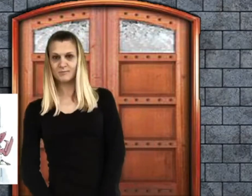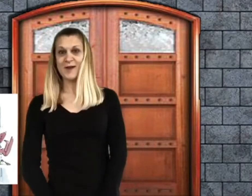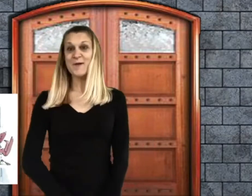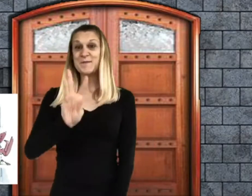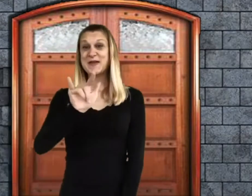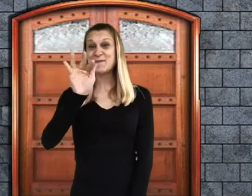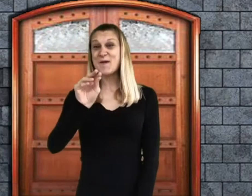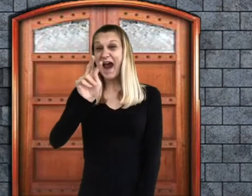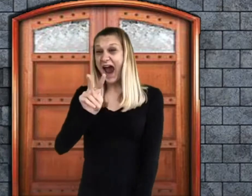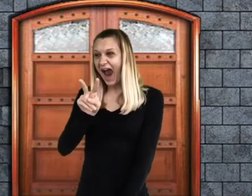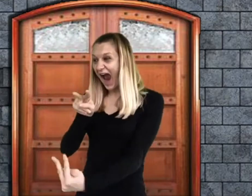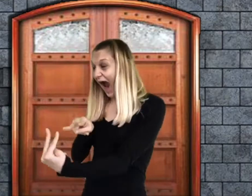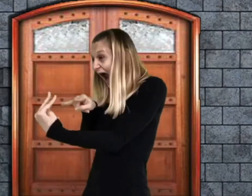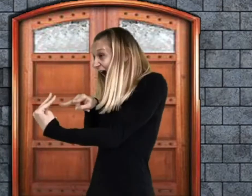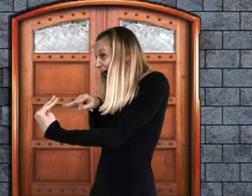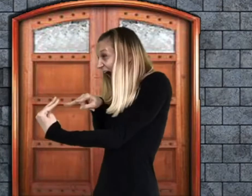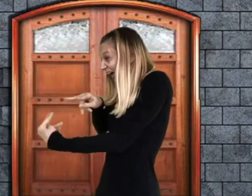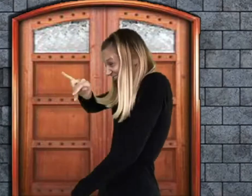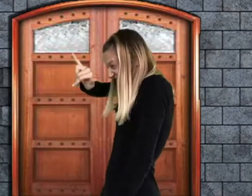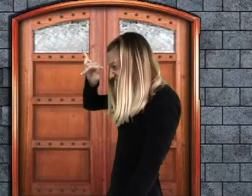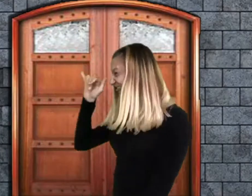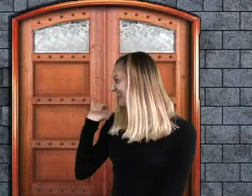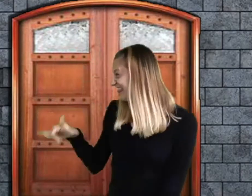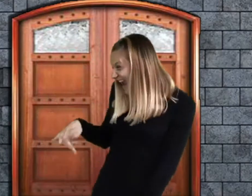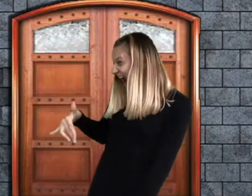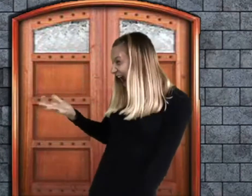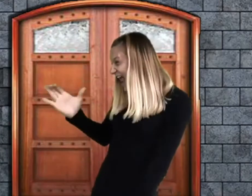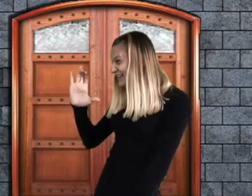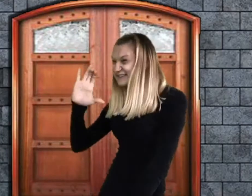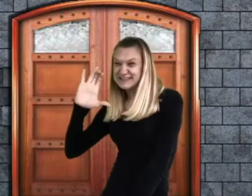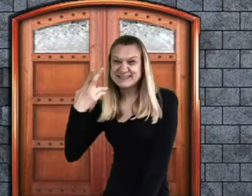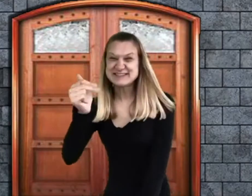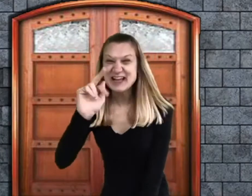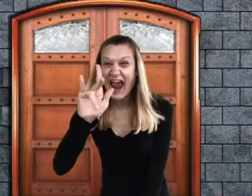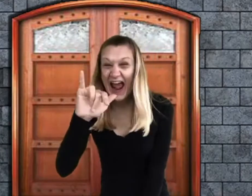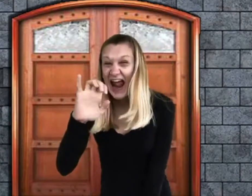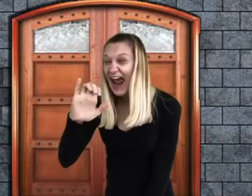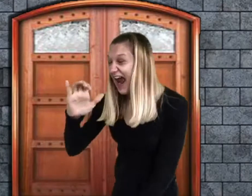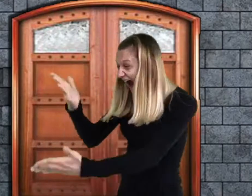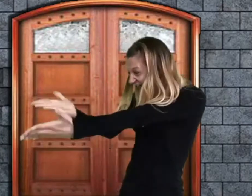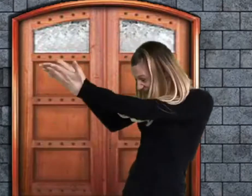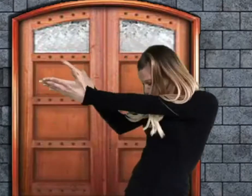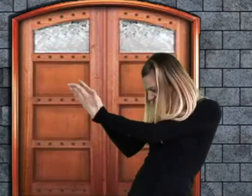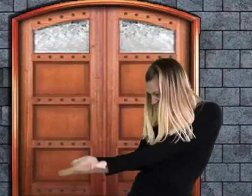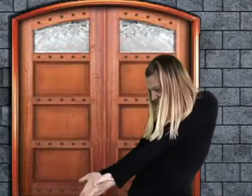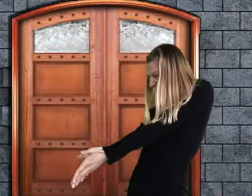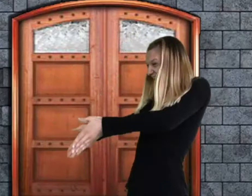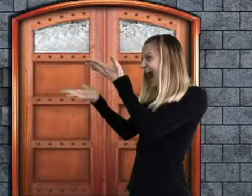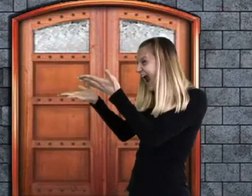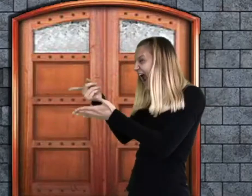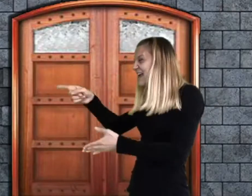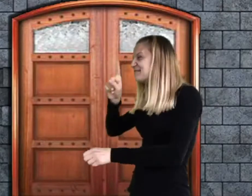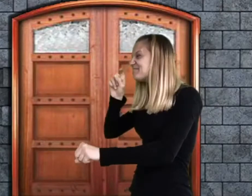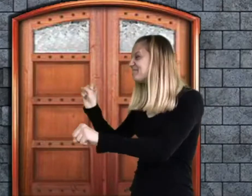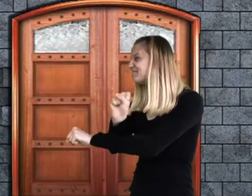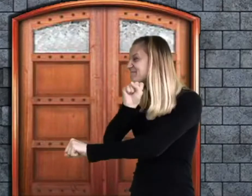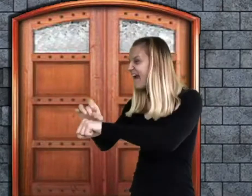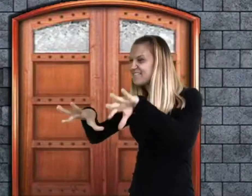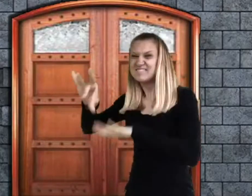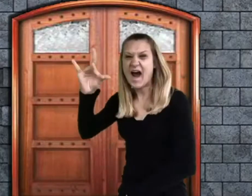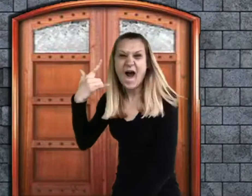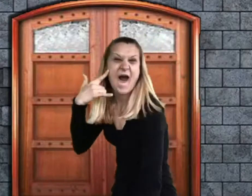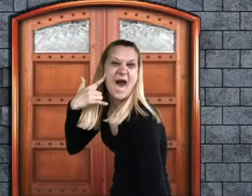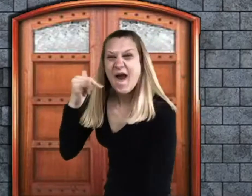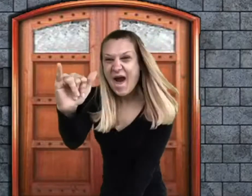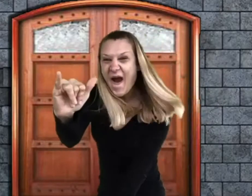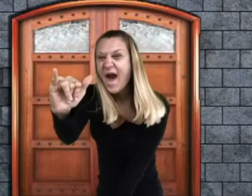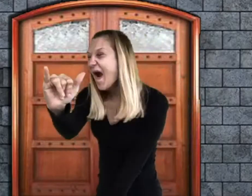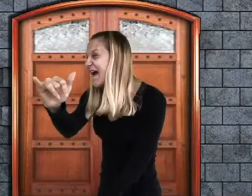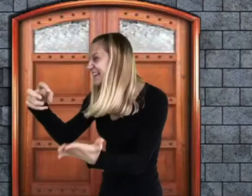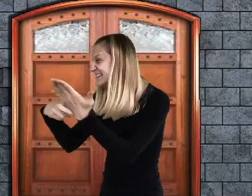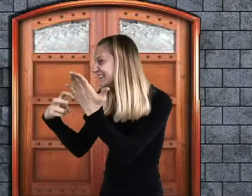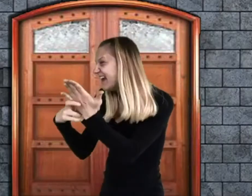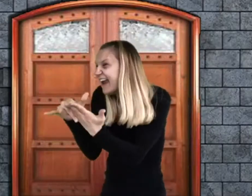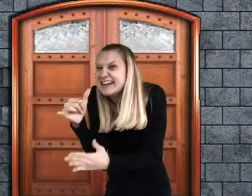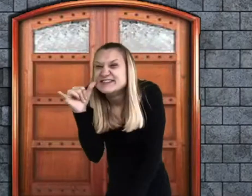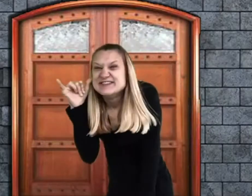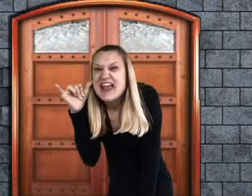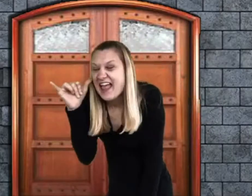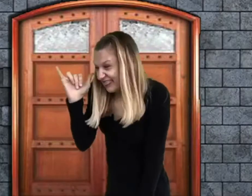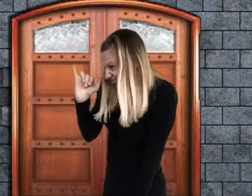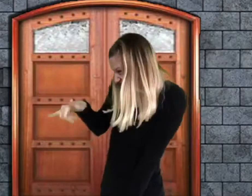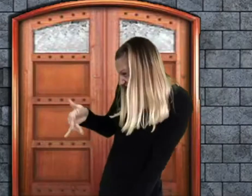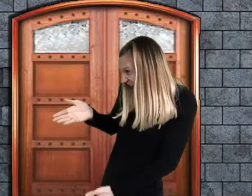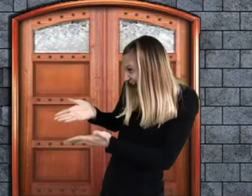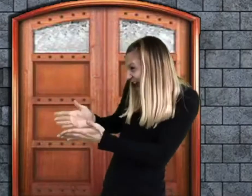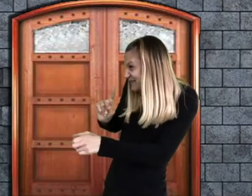"Charlie!" cried Mr. Wonka. "Well, well, well! So there you are! You’re the one who found your ticket only yesterday, aren’t you?